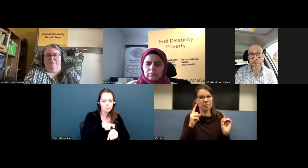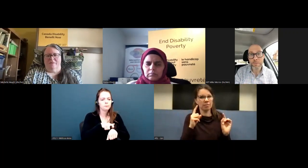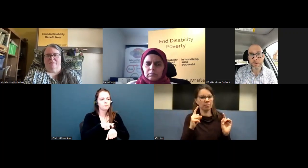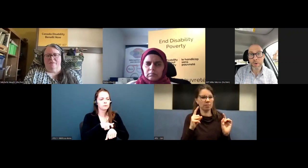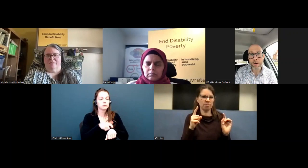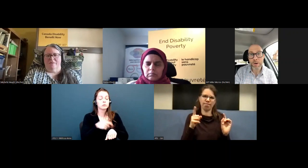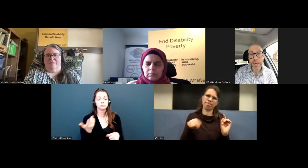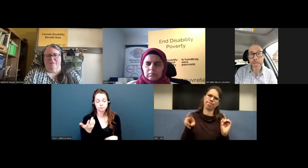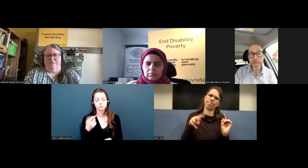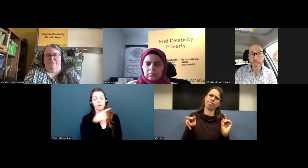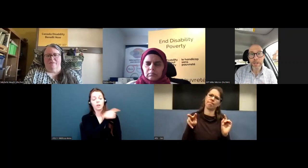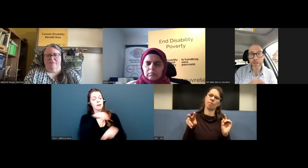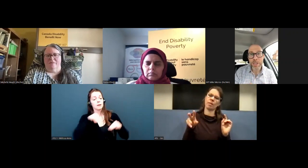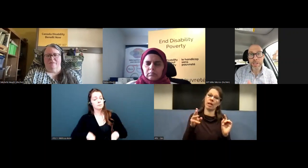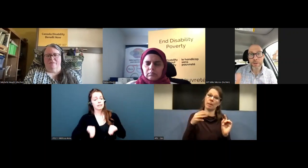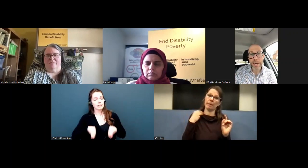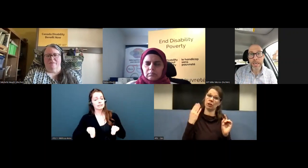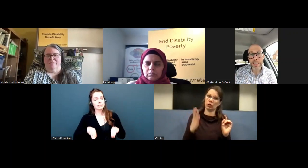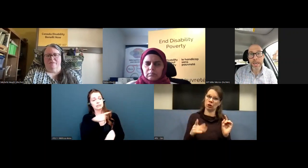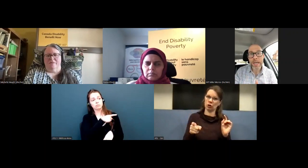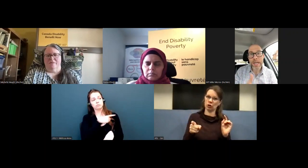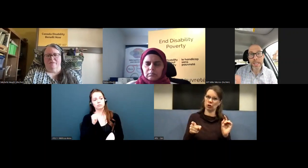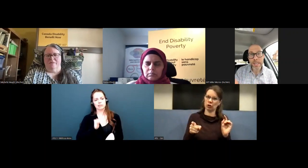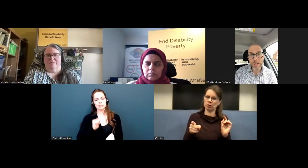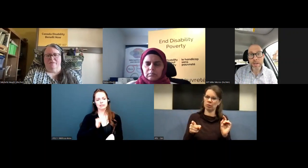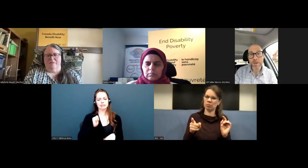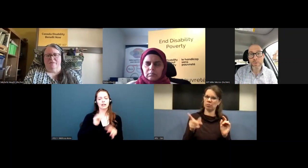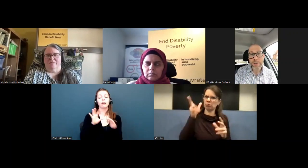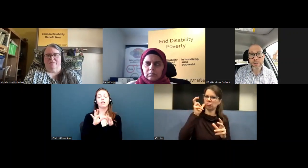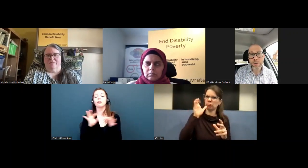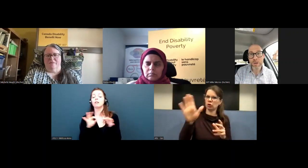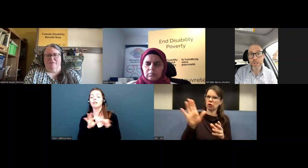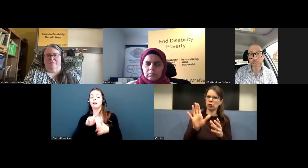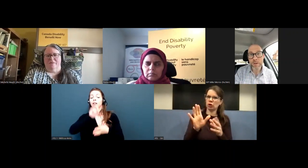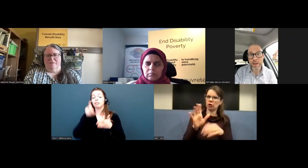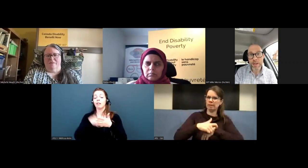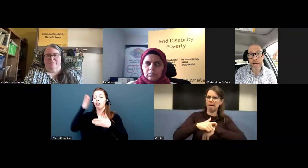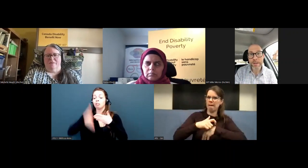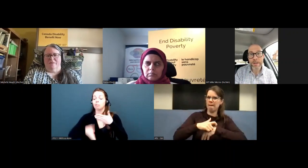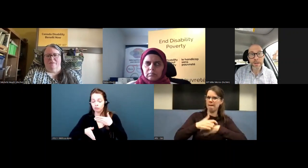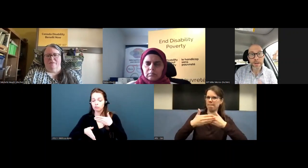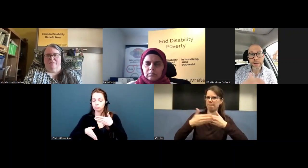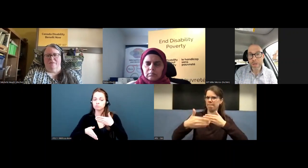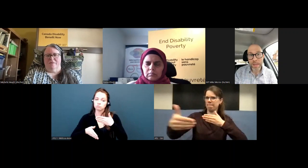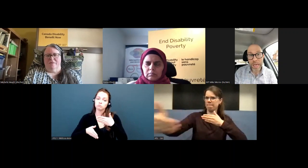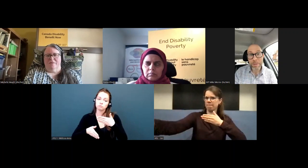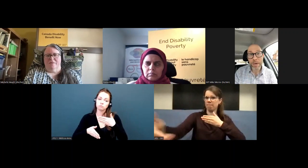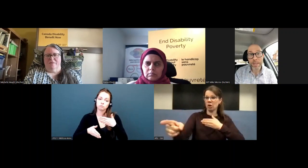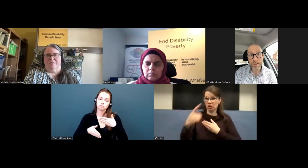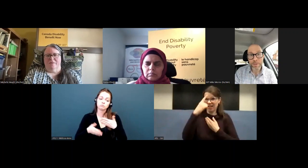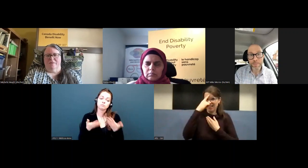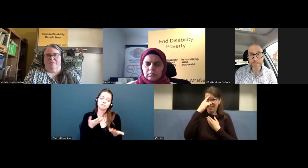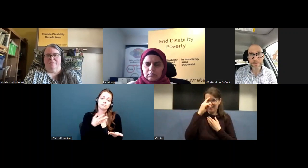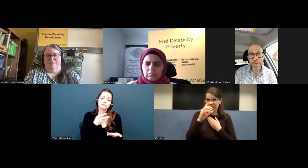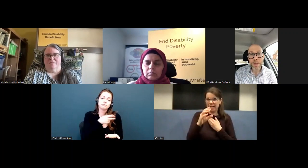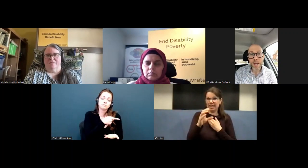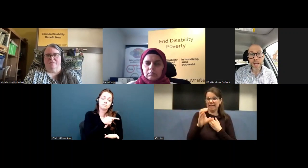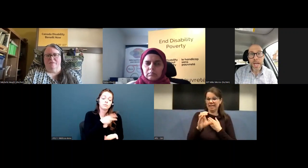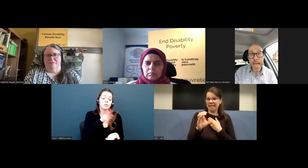FORWARD, IS THAT SHE IS EXPECTING THAT BILL C-22 WILL CLEAR THE SENATE IN THE COMING MONTHS